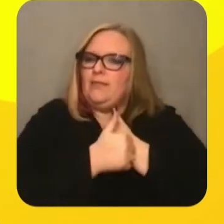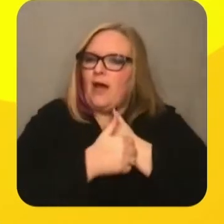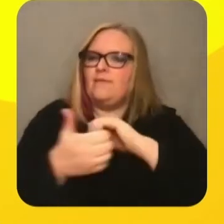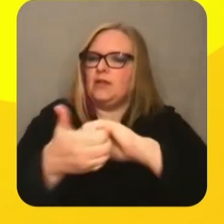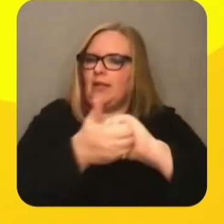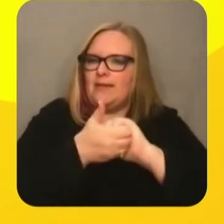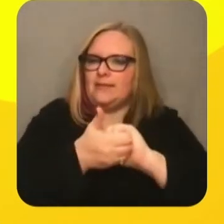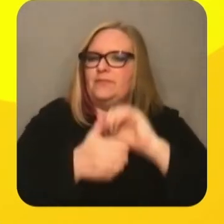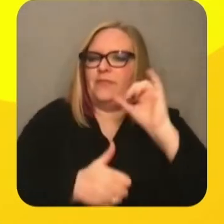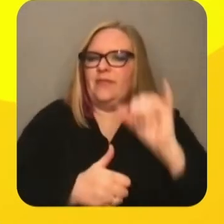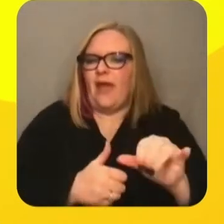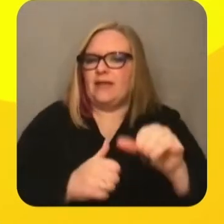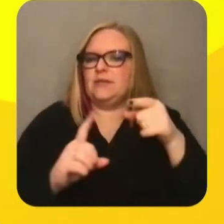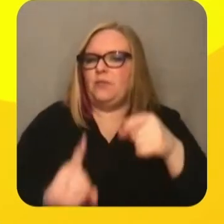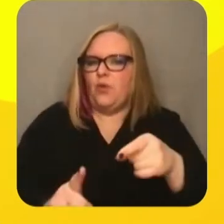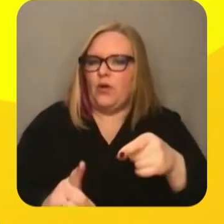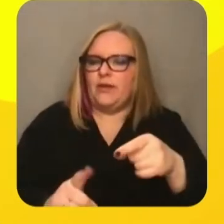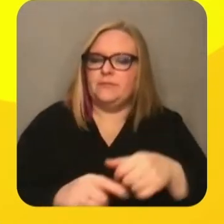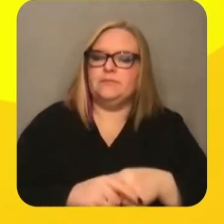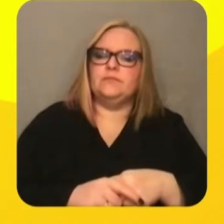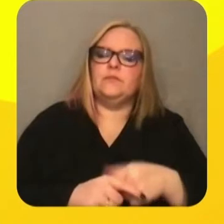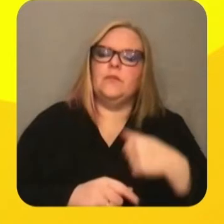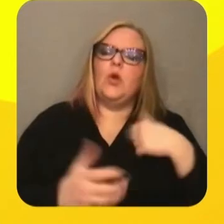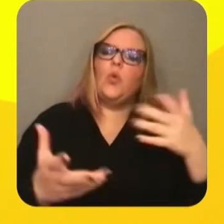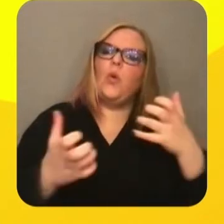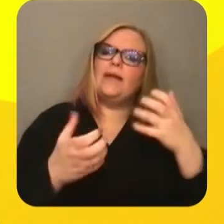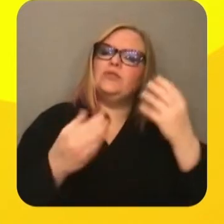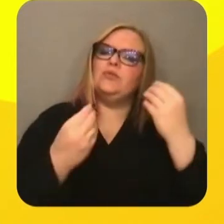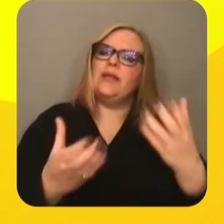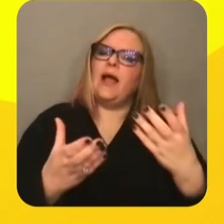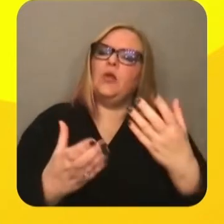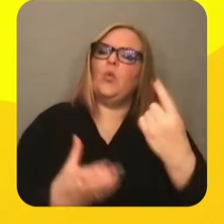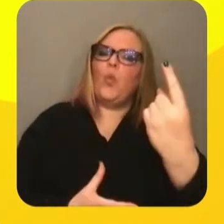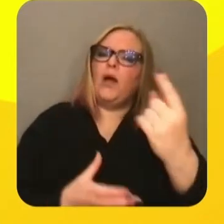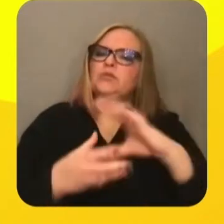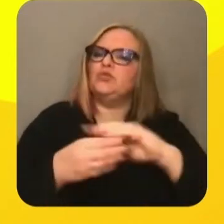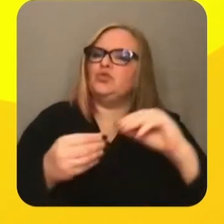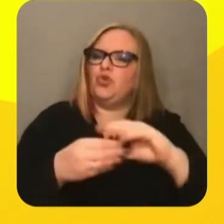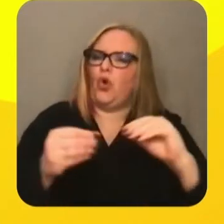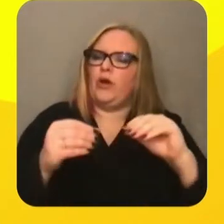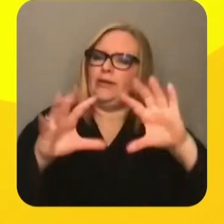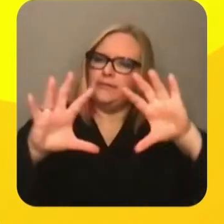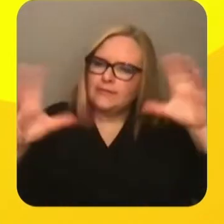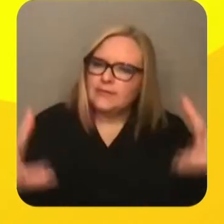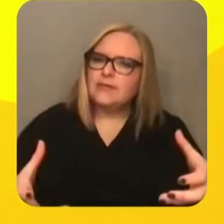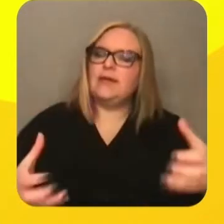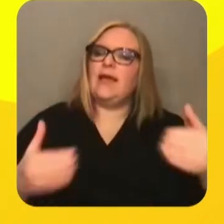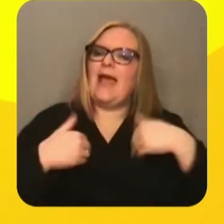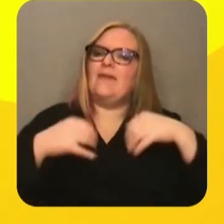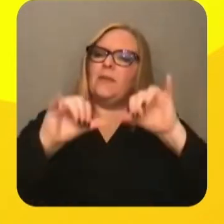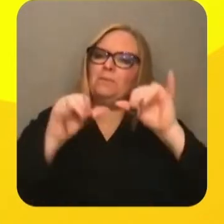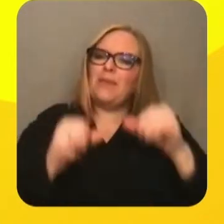The whole point is so that we can tell a singular kind of tale. But then also have the metrics and the science to back it up to say,